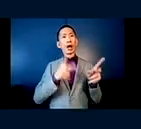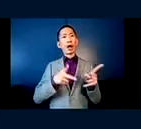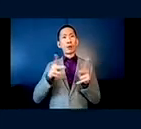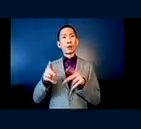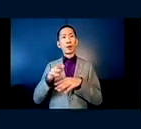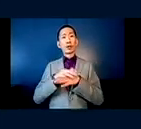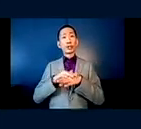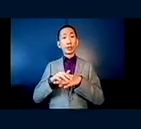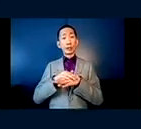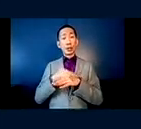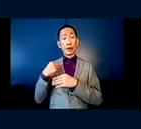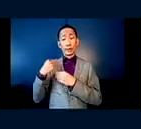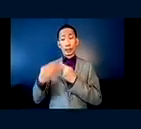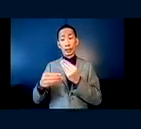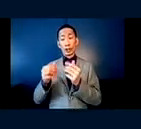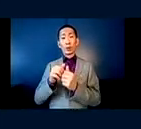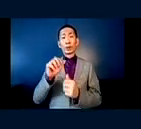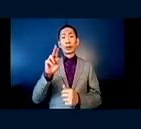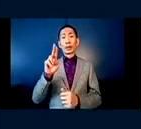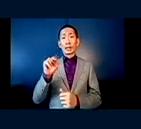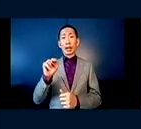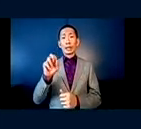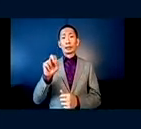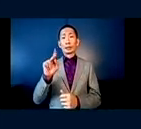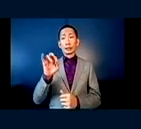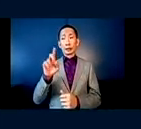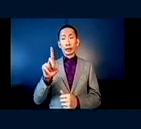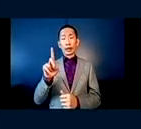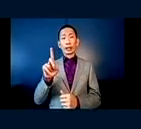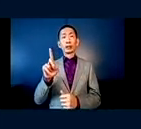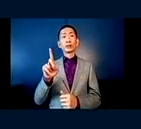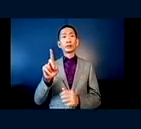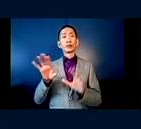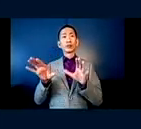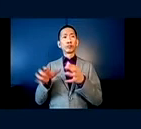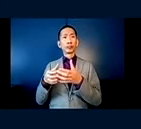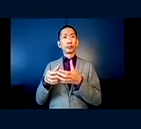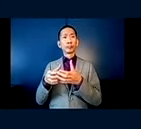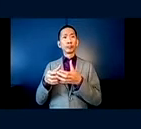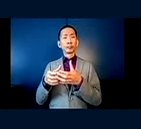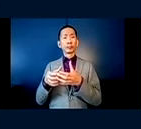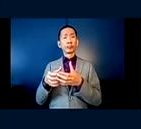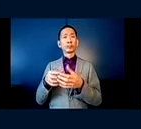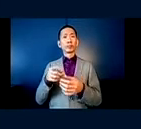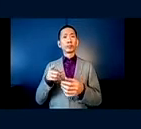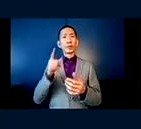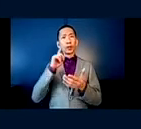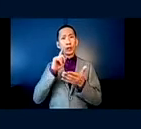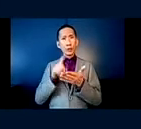REMEMBER YOU SAW HIGH PROPORTION OF NATIVE AMERICAN ANCESTRY IN THE UNSKILLED RANKS OF OCCUPATION.